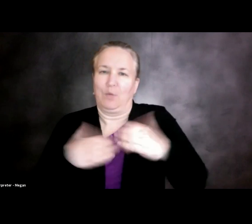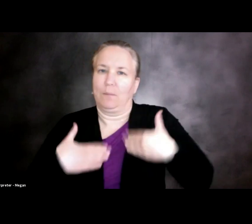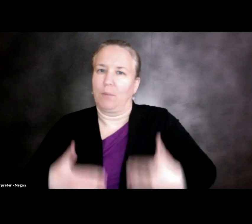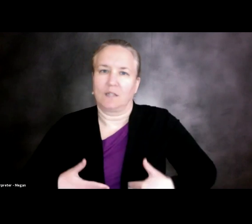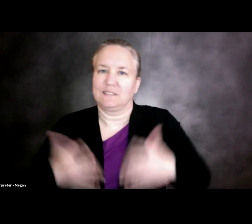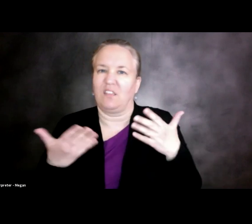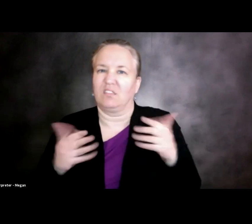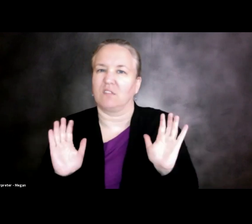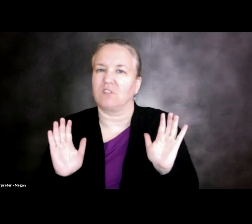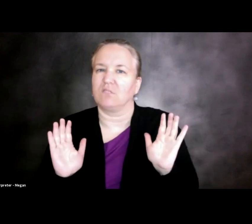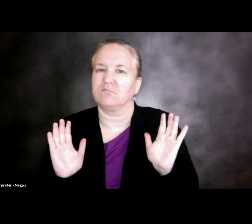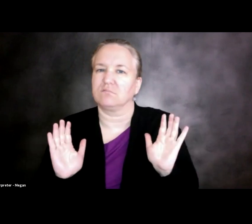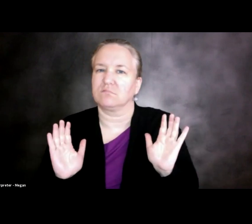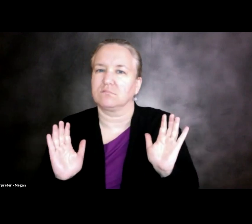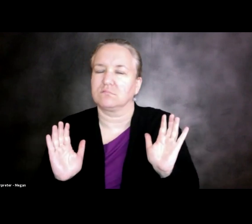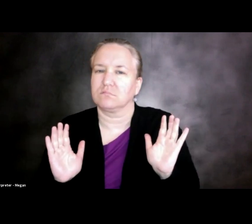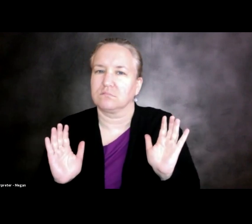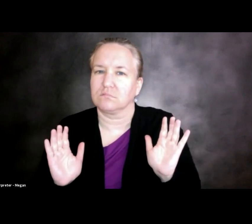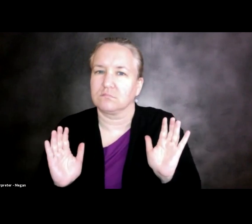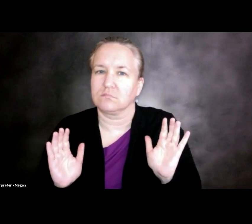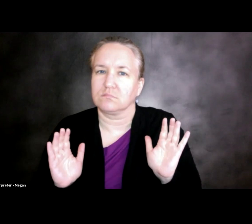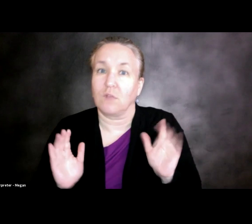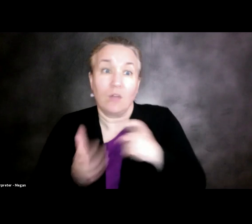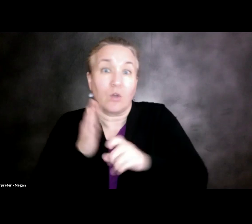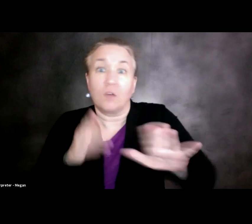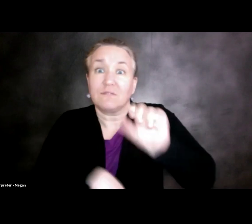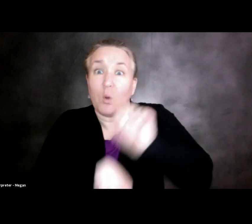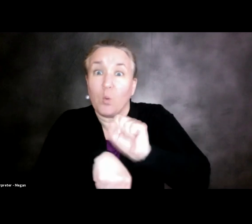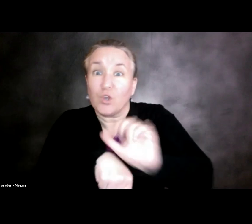and sought to minimize absolutely the cost of their work.